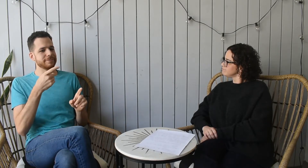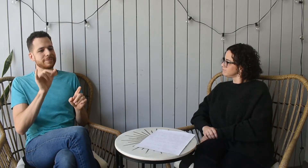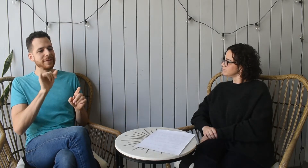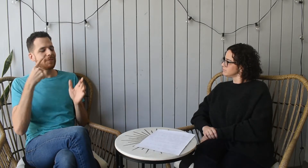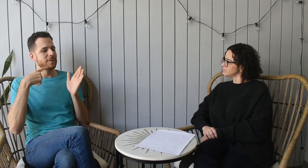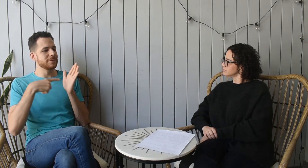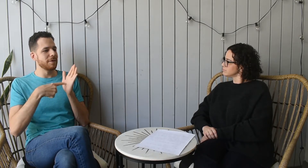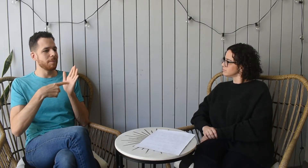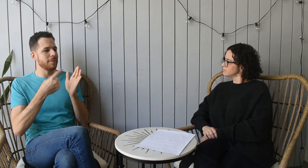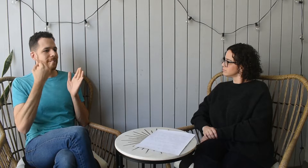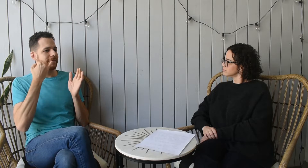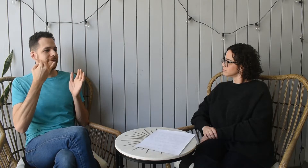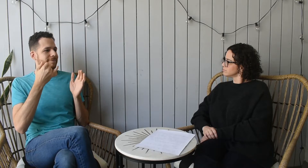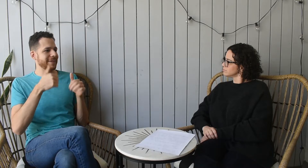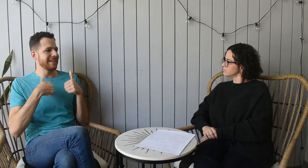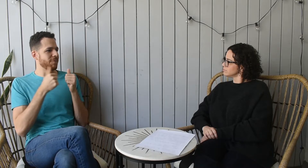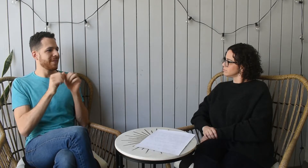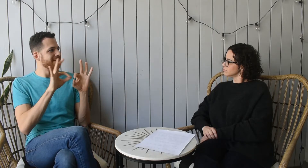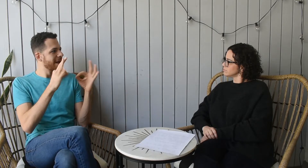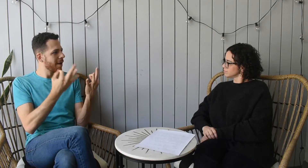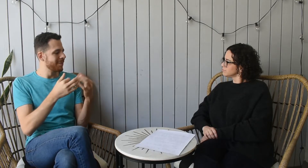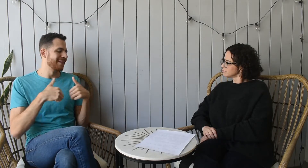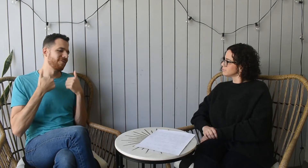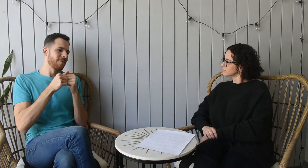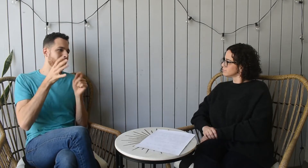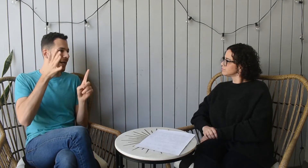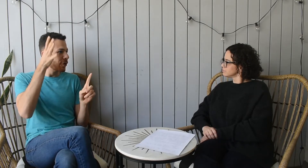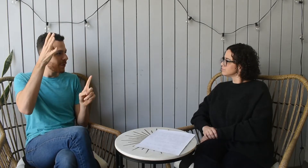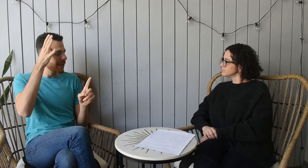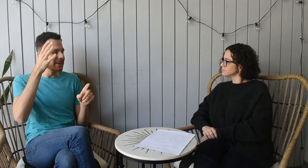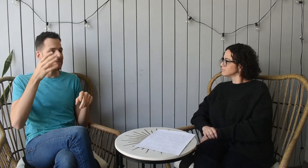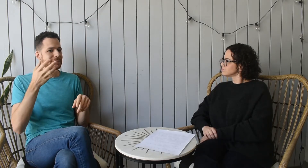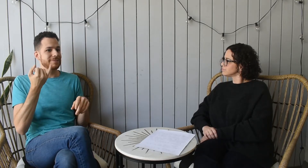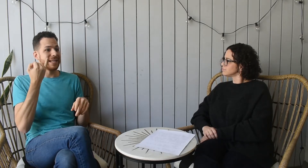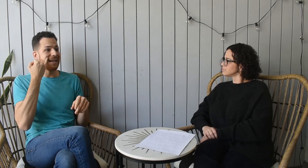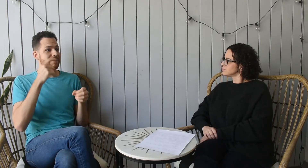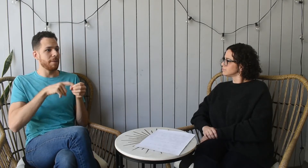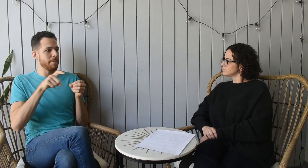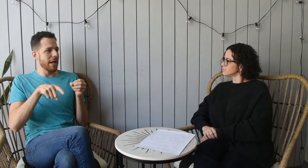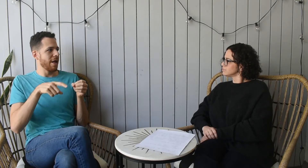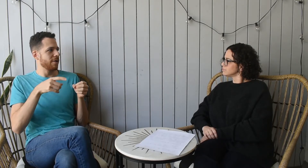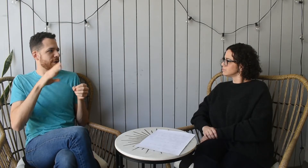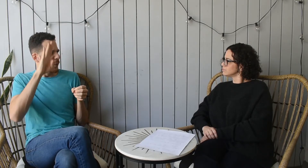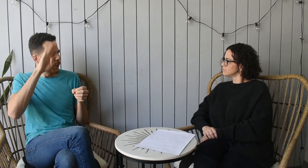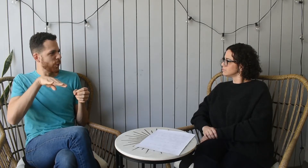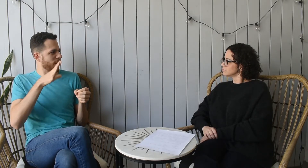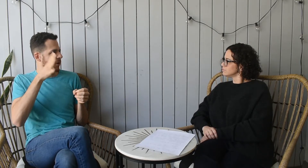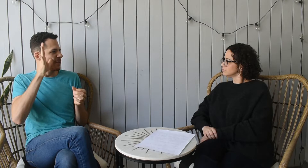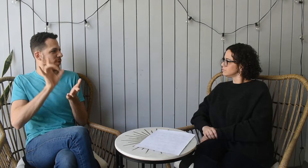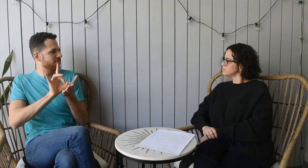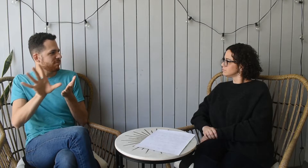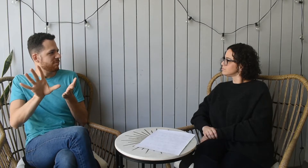For example, they live with their family or parents If they come out their parents may kick them out.